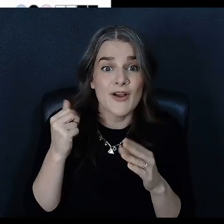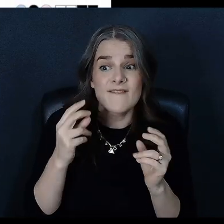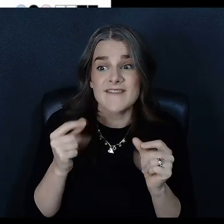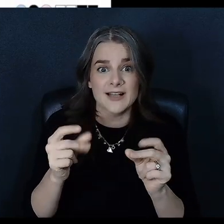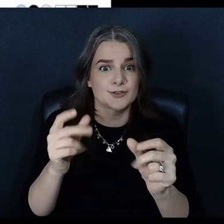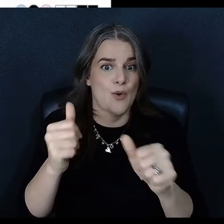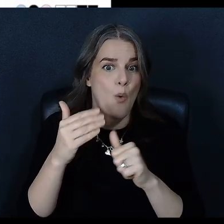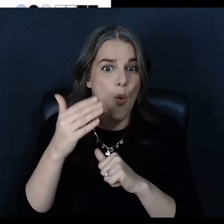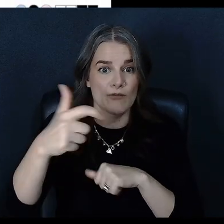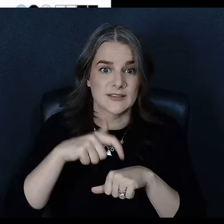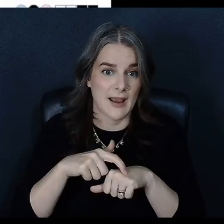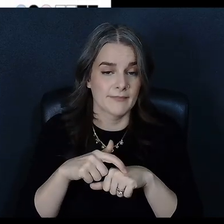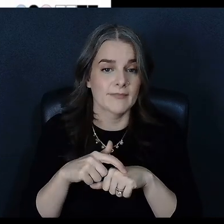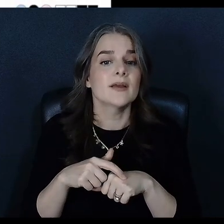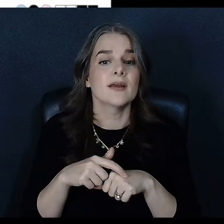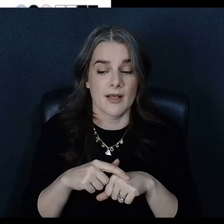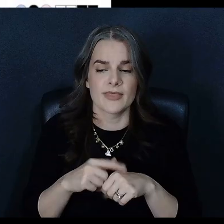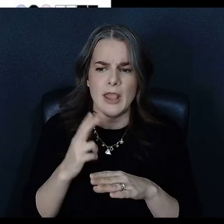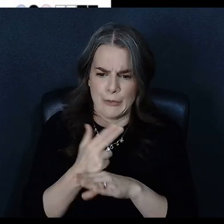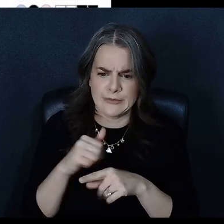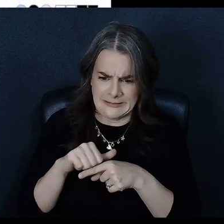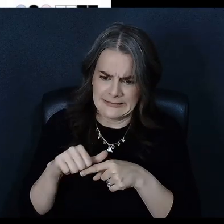And they will slowly build up their speed